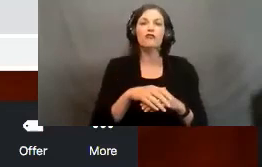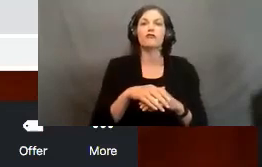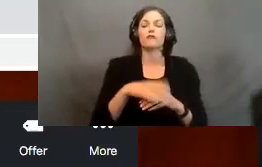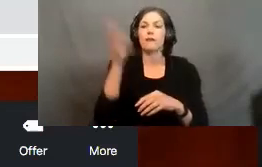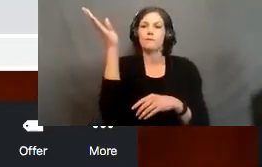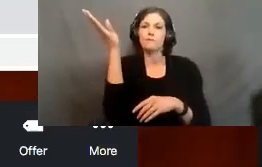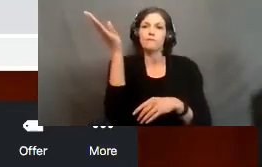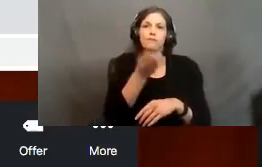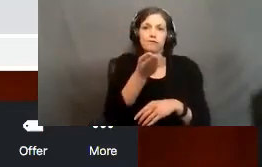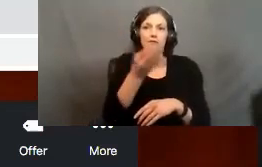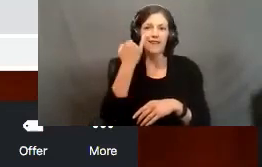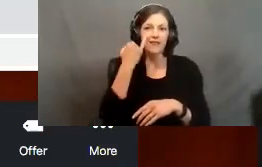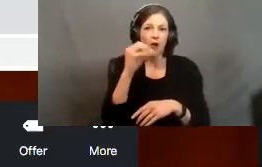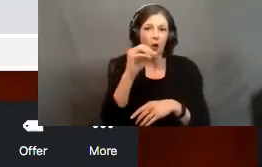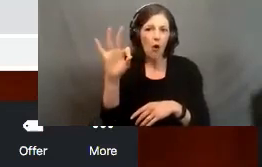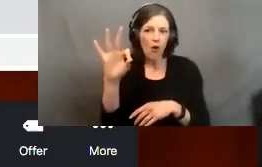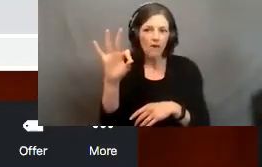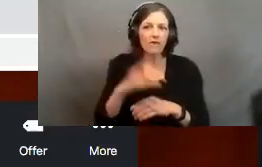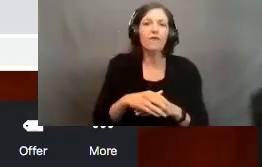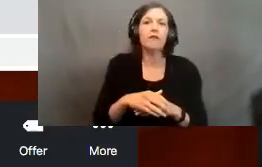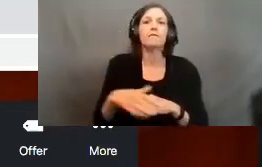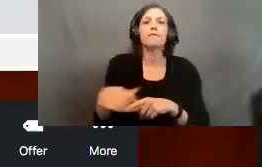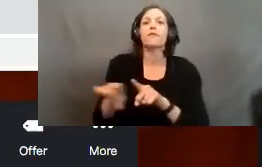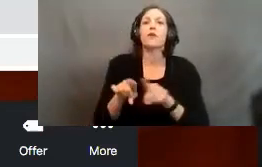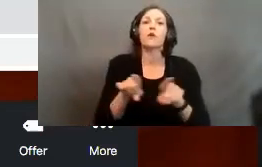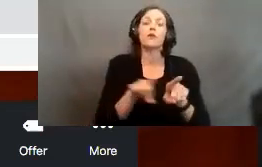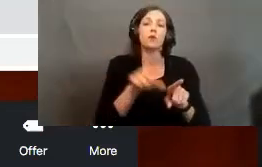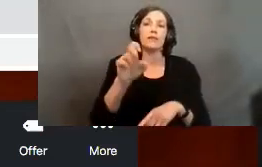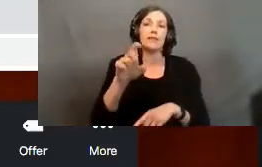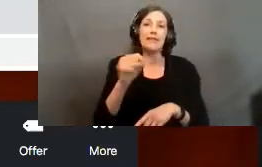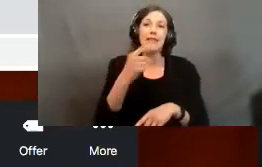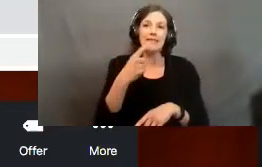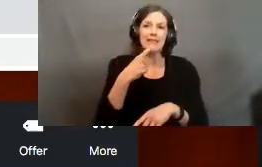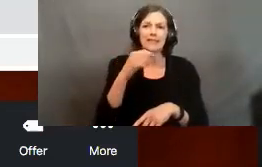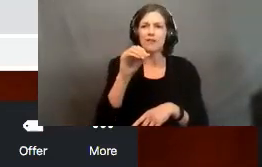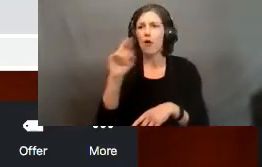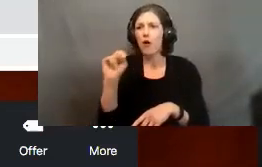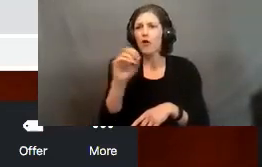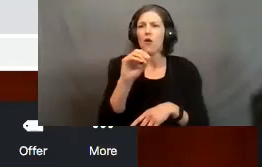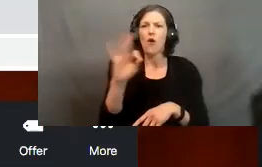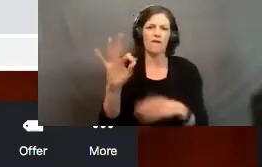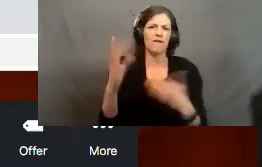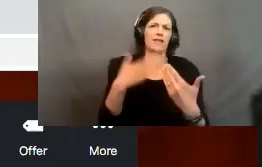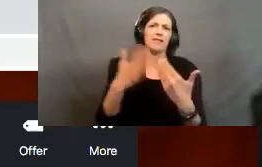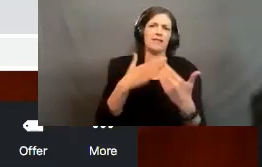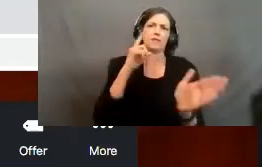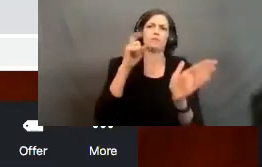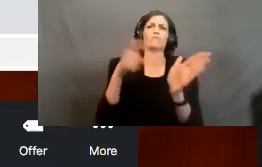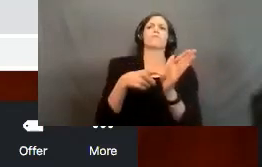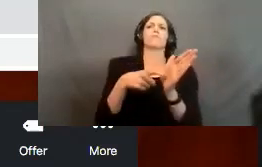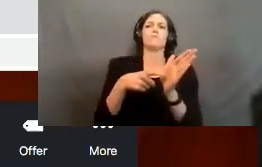12:37:59 It also says on or off so it's easy to see. You can always engage in